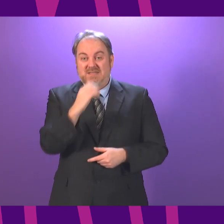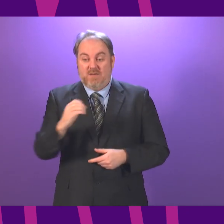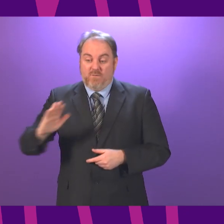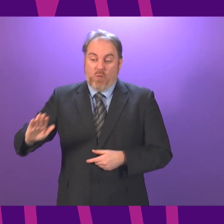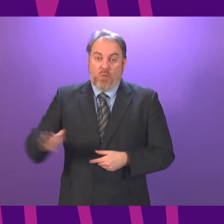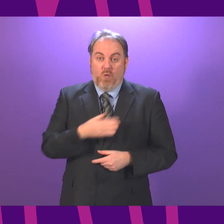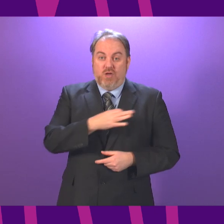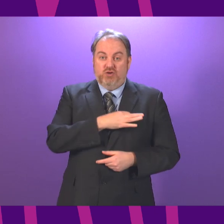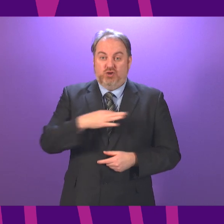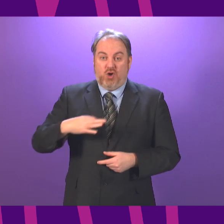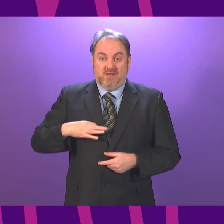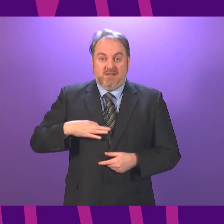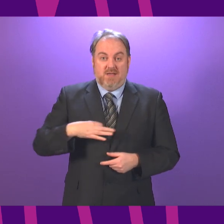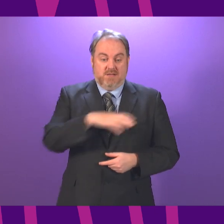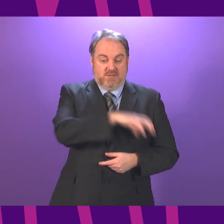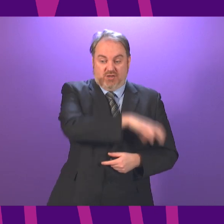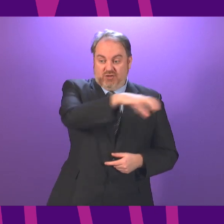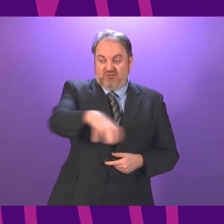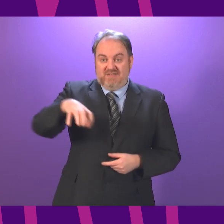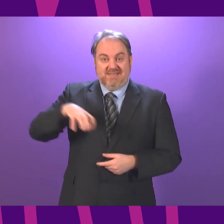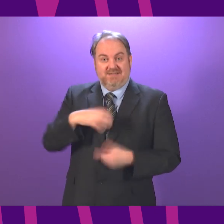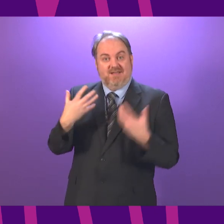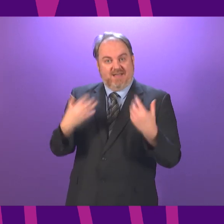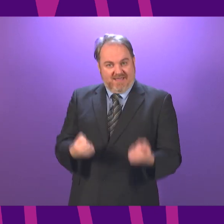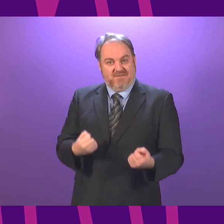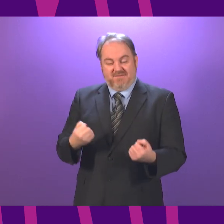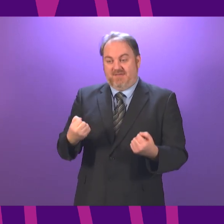that supply and, as soon as they get it, they contact their over-80s to get them in.